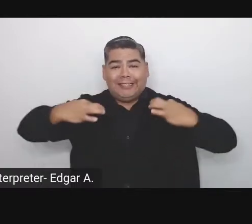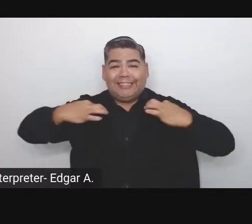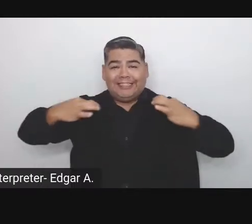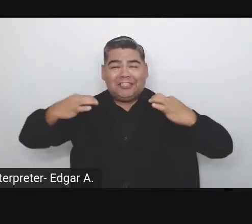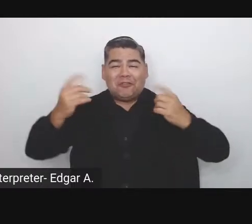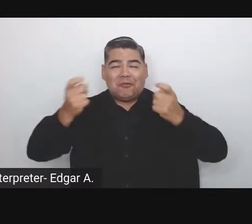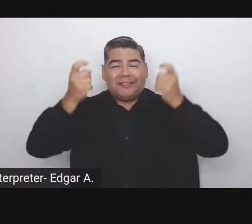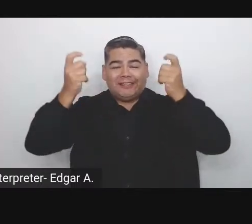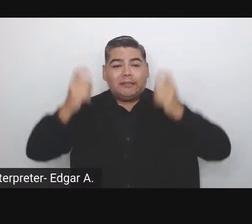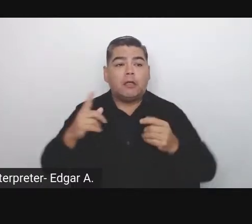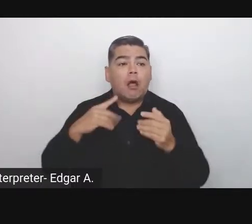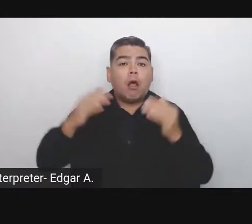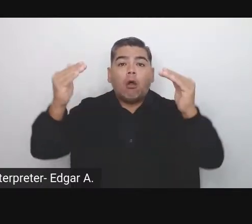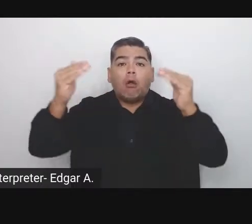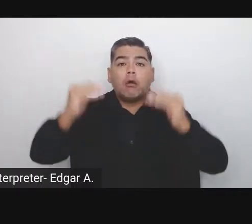And